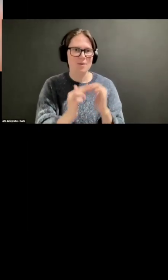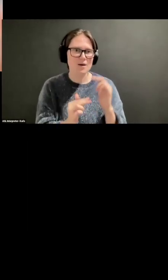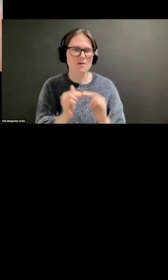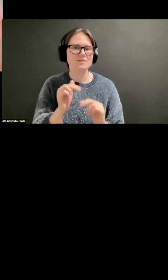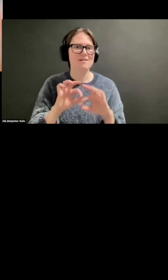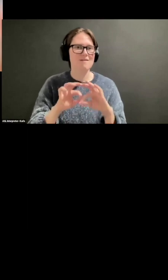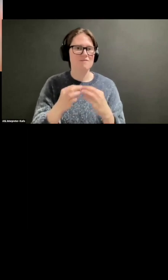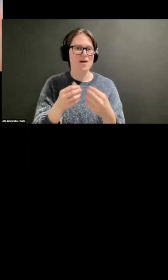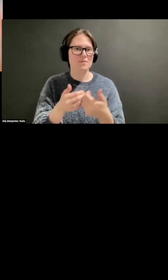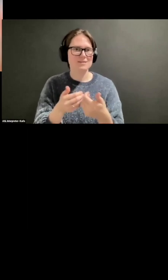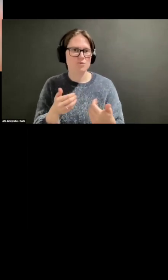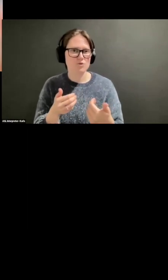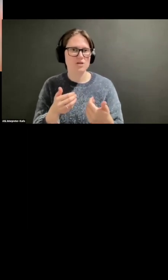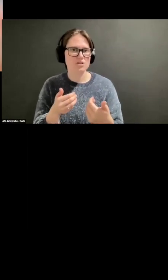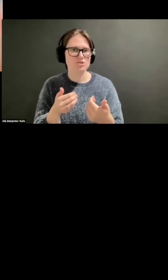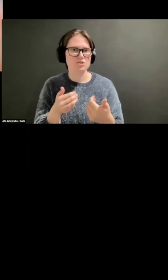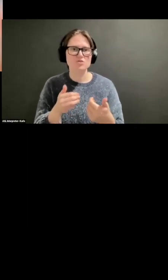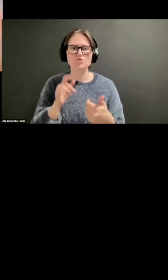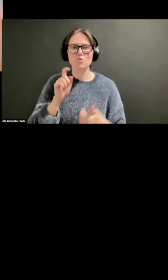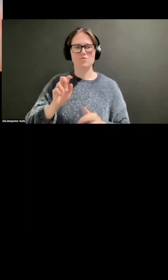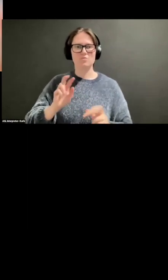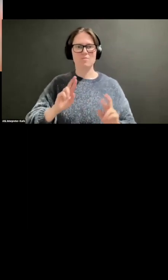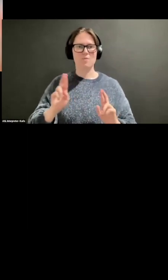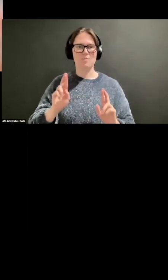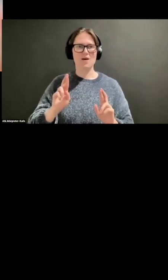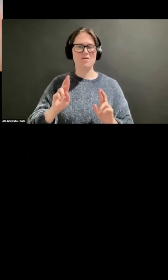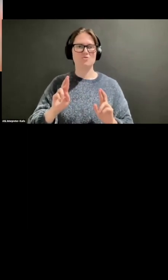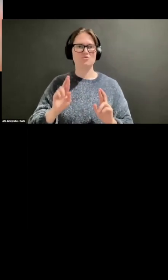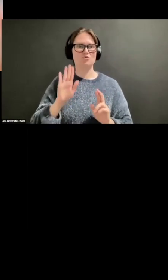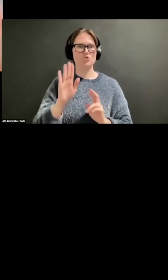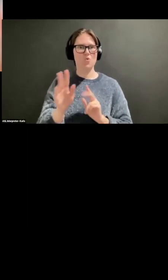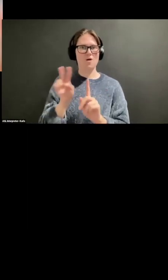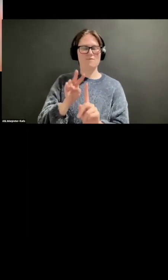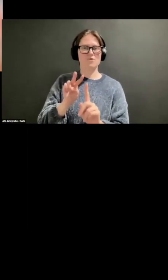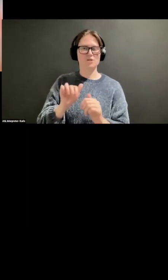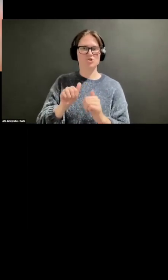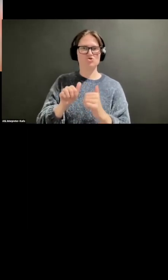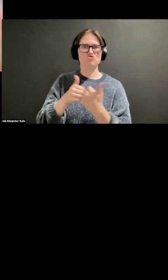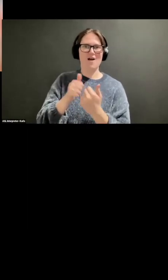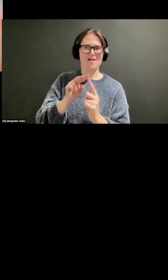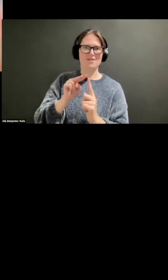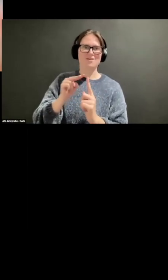have to be challenged and to have your little